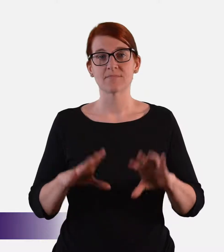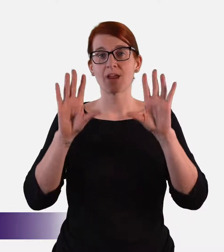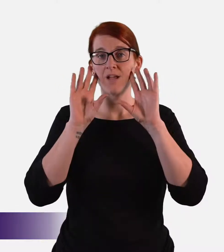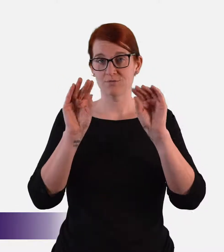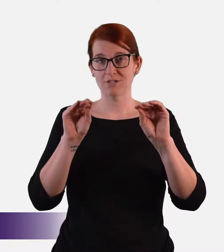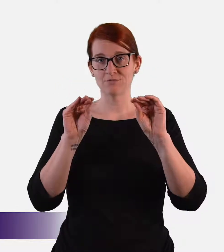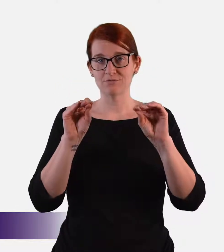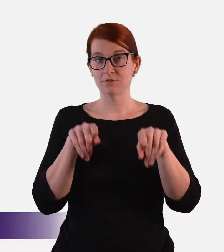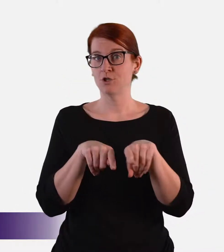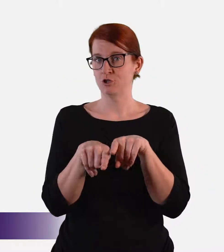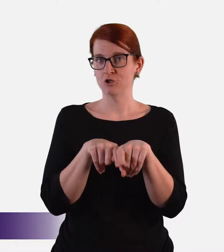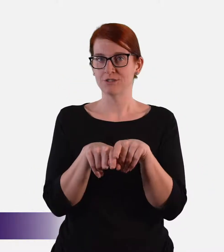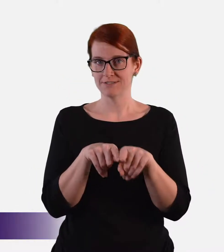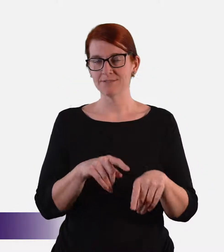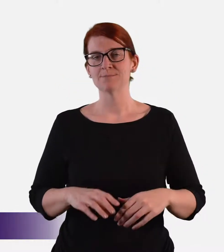Education and learning